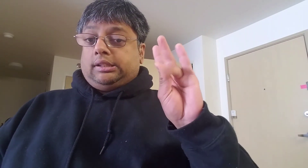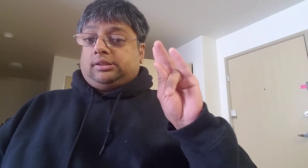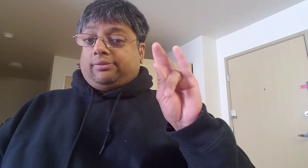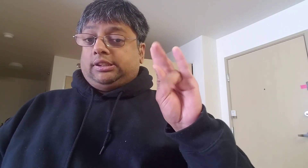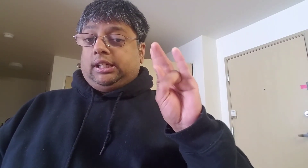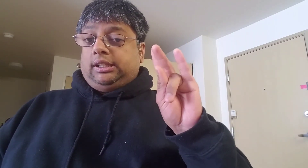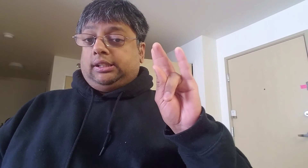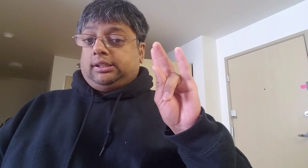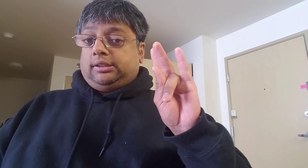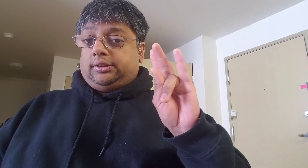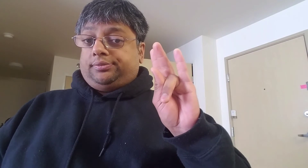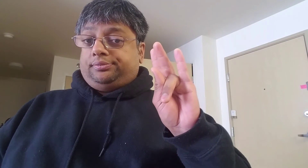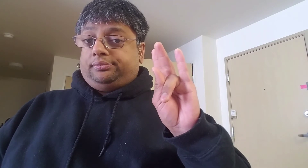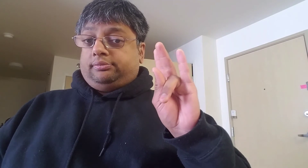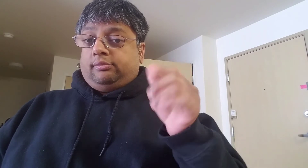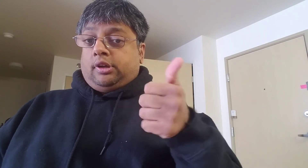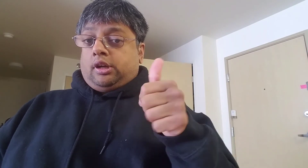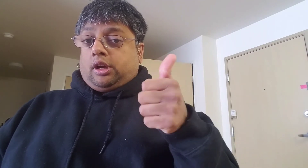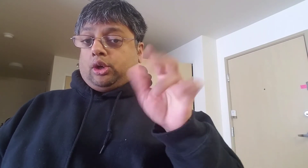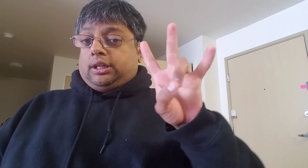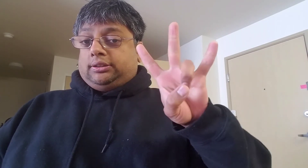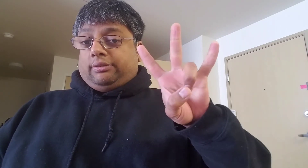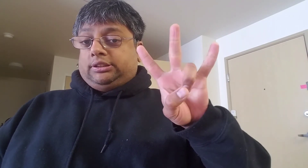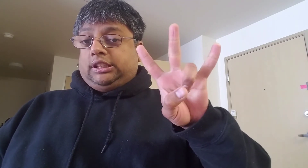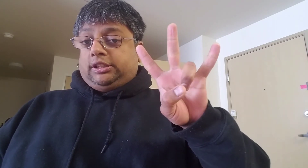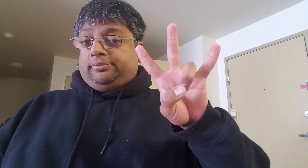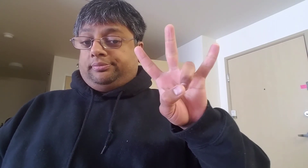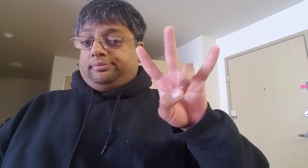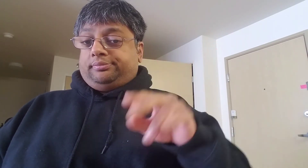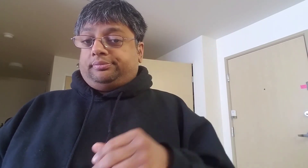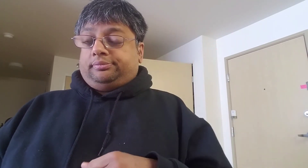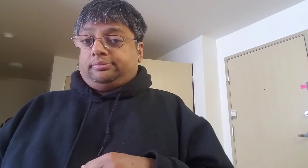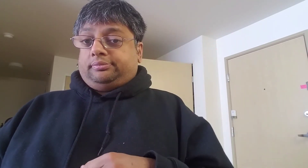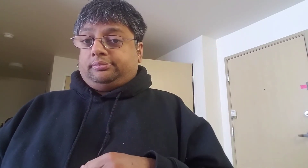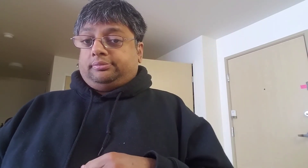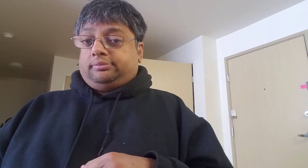"Seventeen".... Or "Ten" plus "Seven"